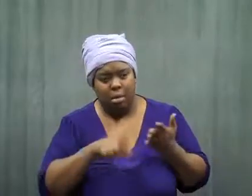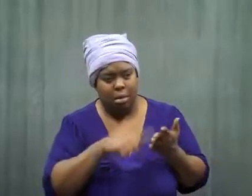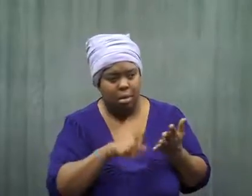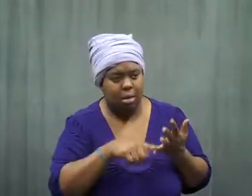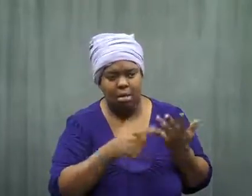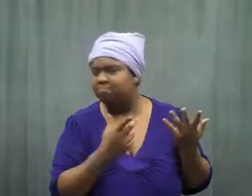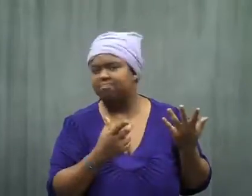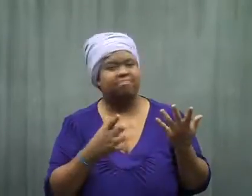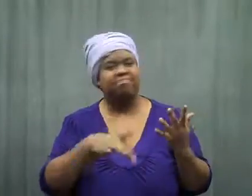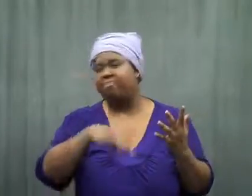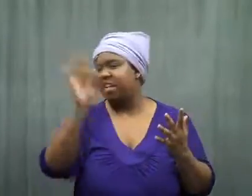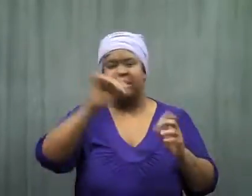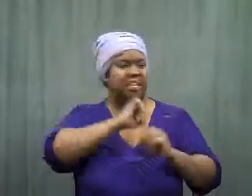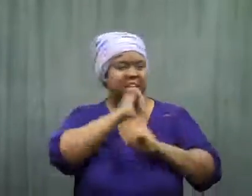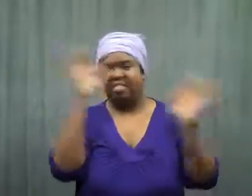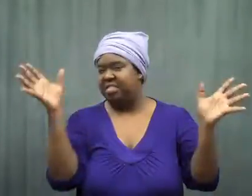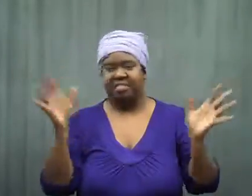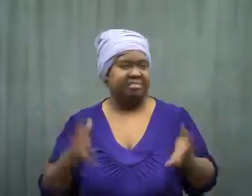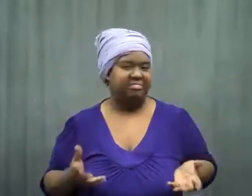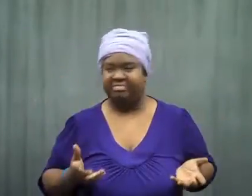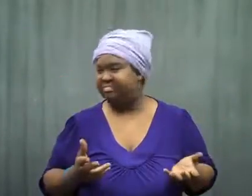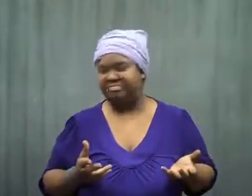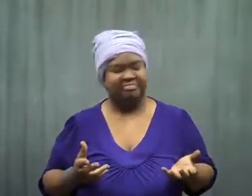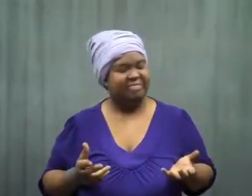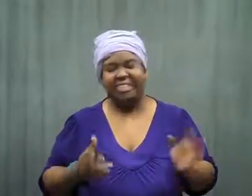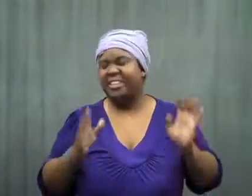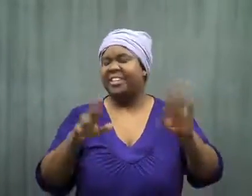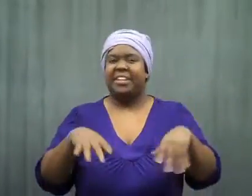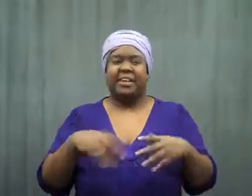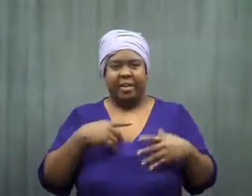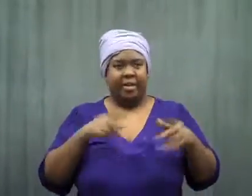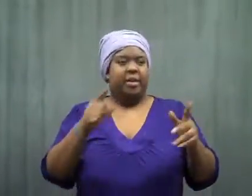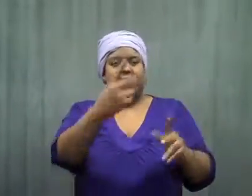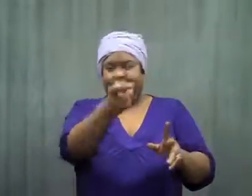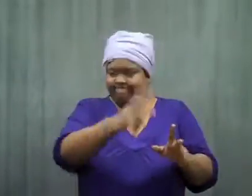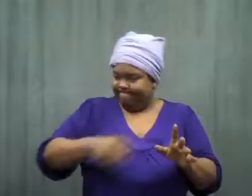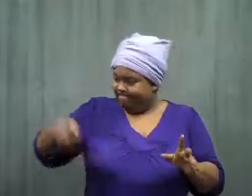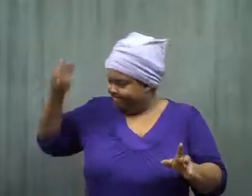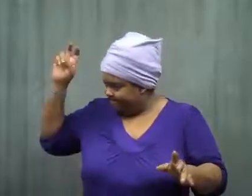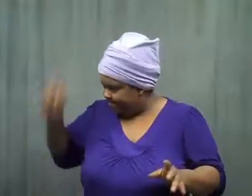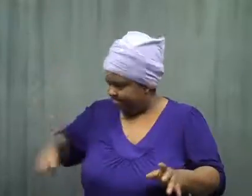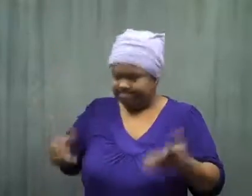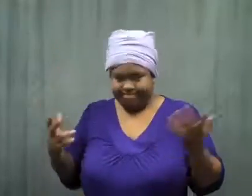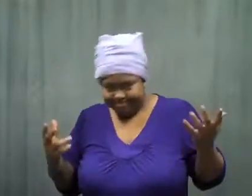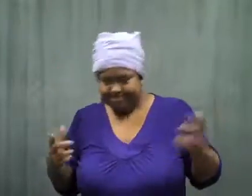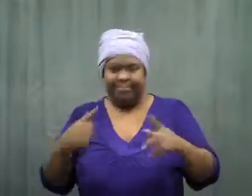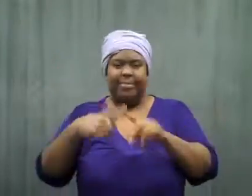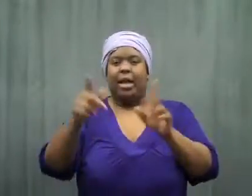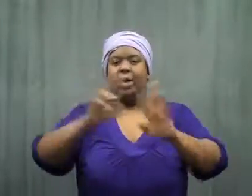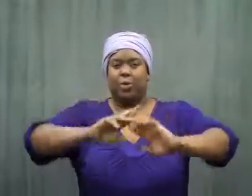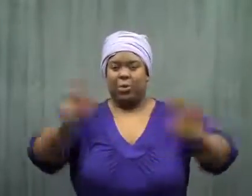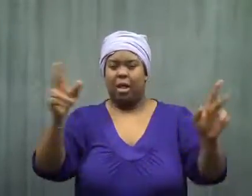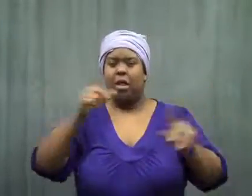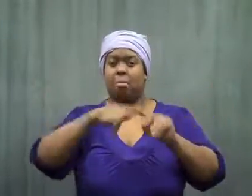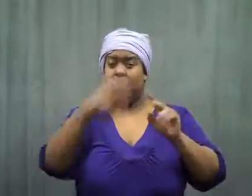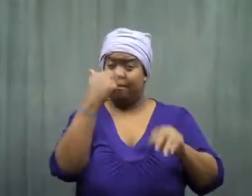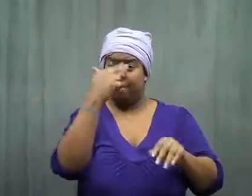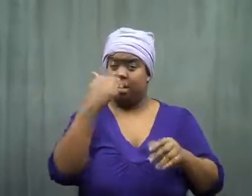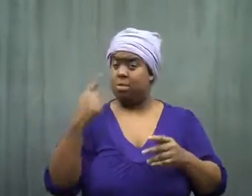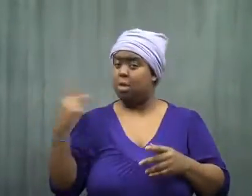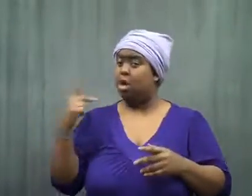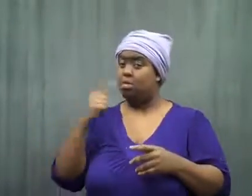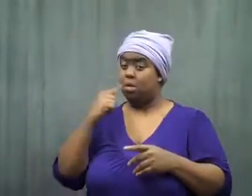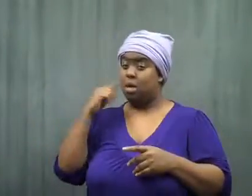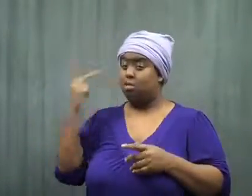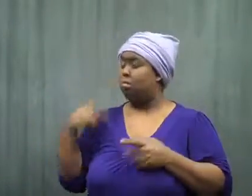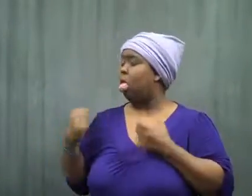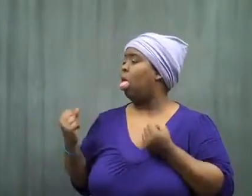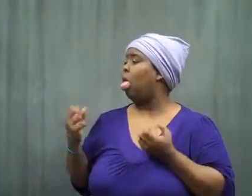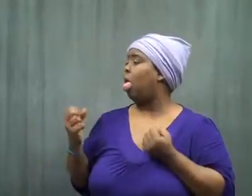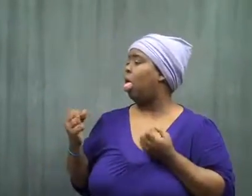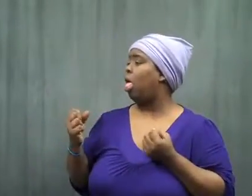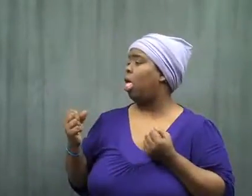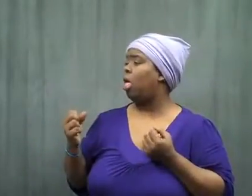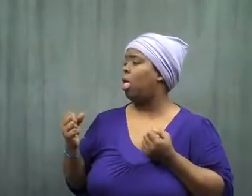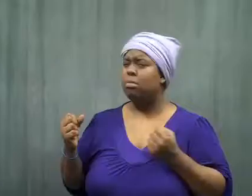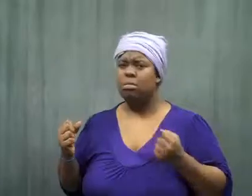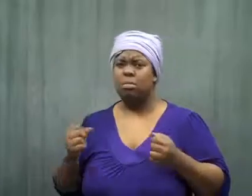It ended up they found nothing.